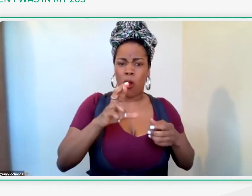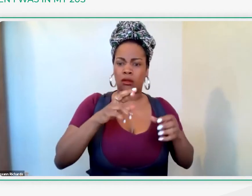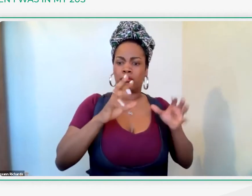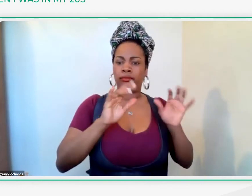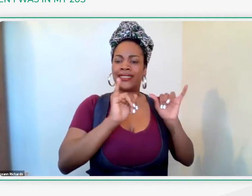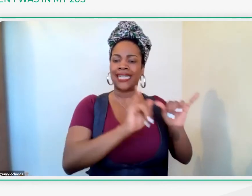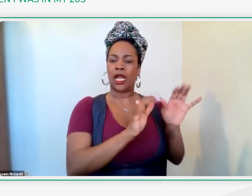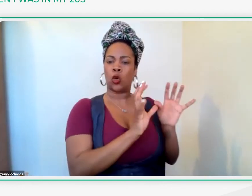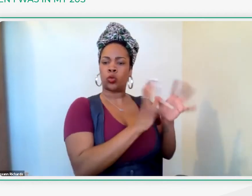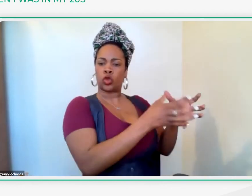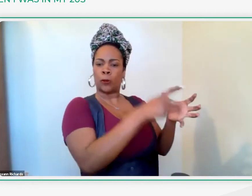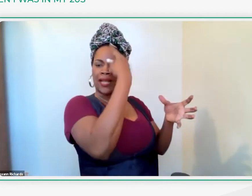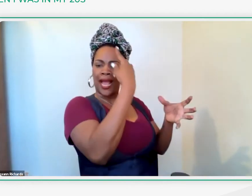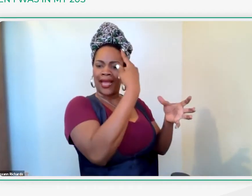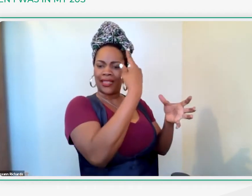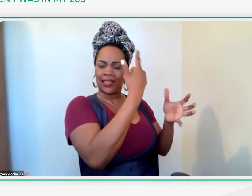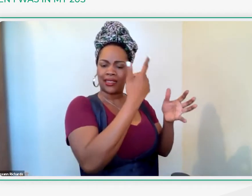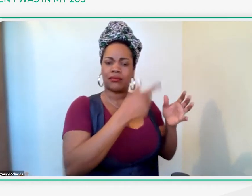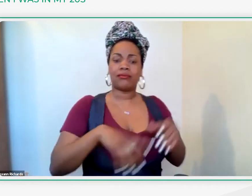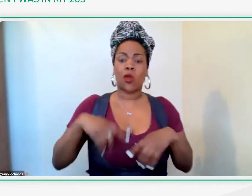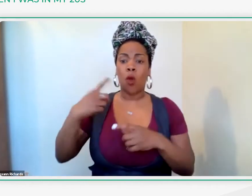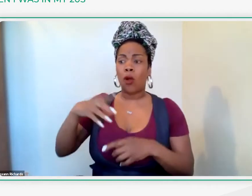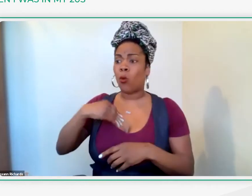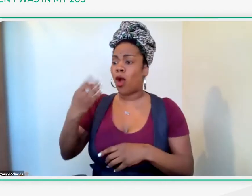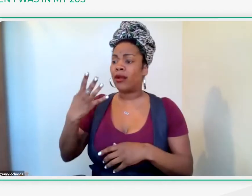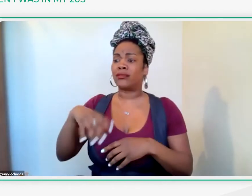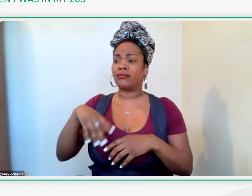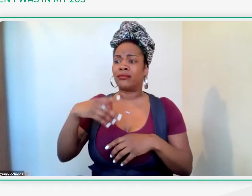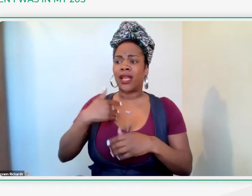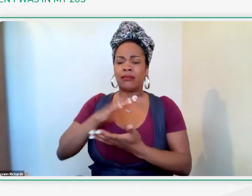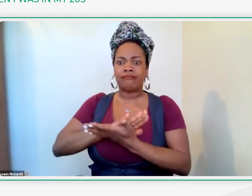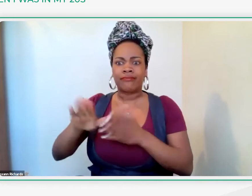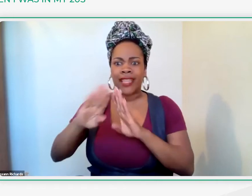a lot of people to one specific area, for example, black people.